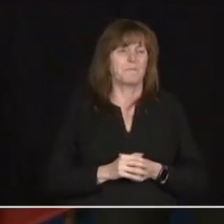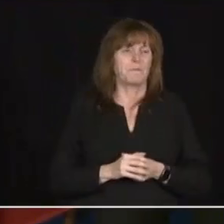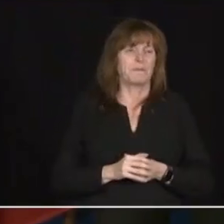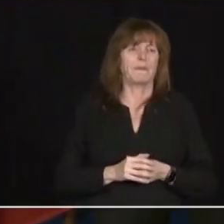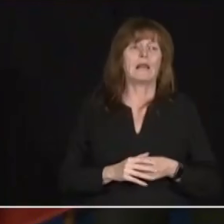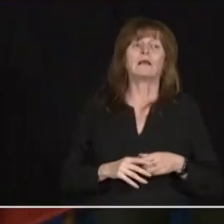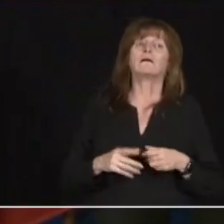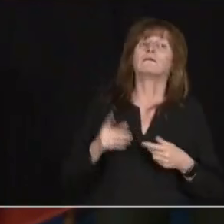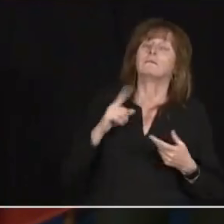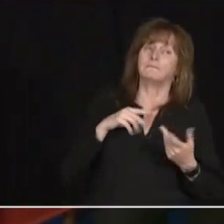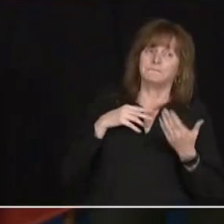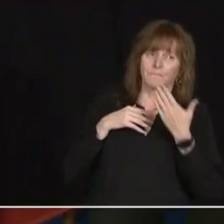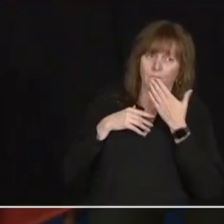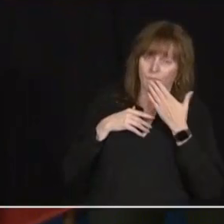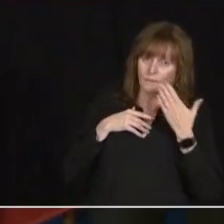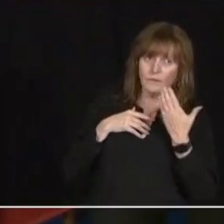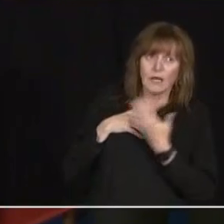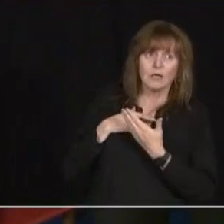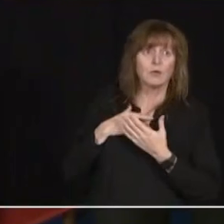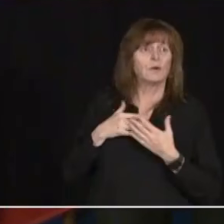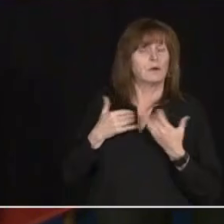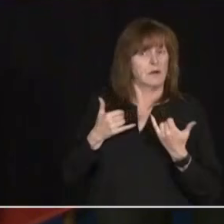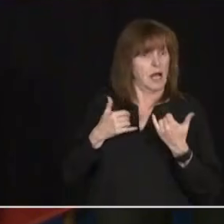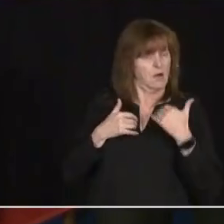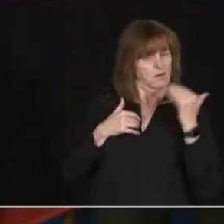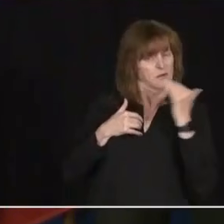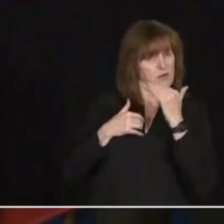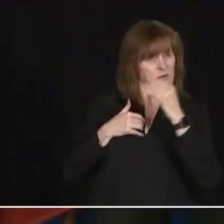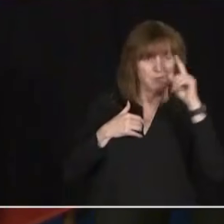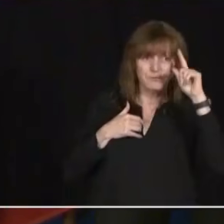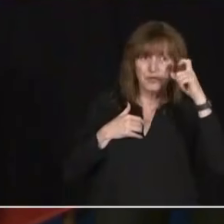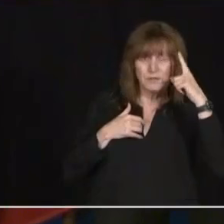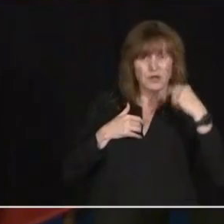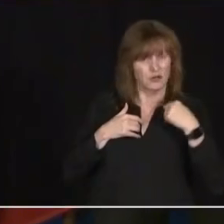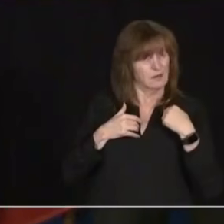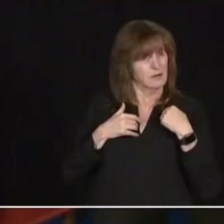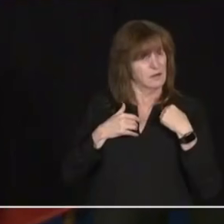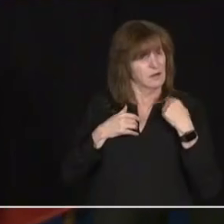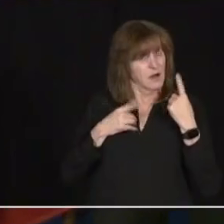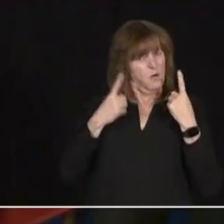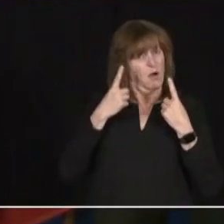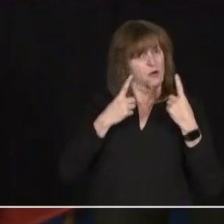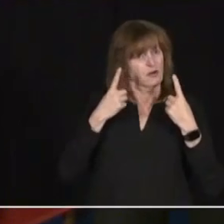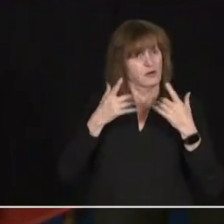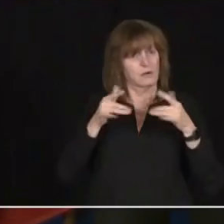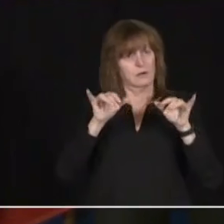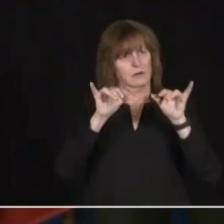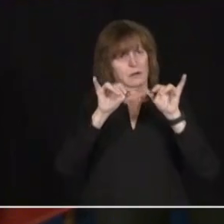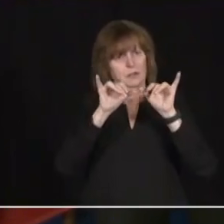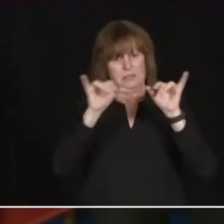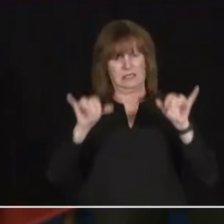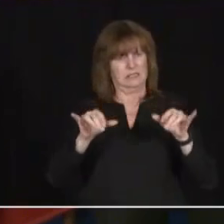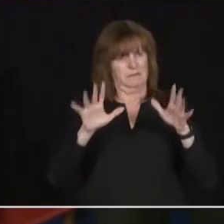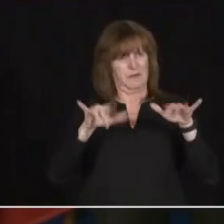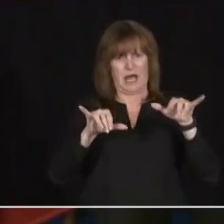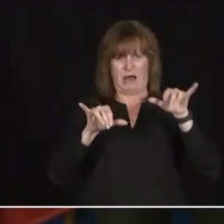with caring for the essential needs of this very vulnerable population in our long-term care homes. Thank you, Minister.